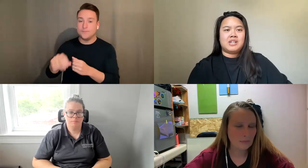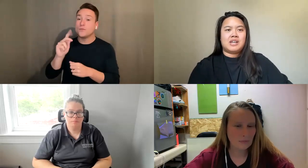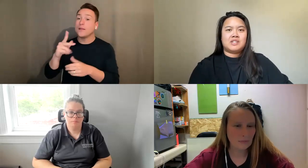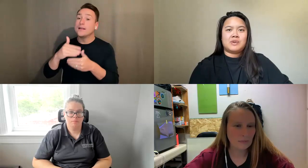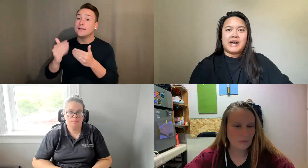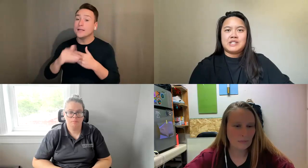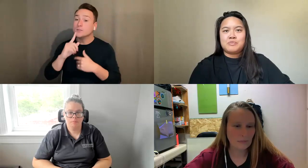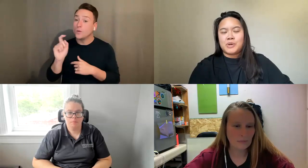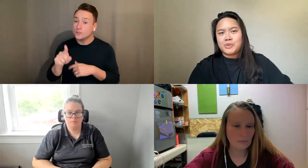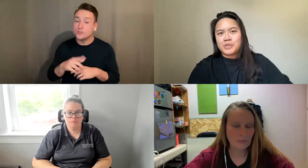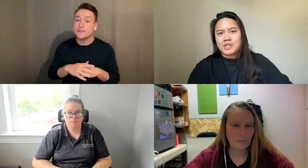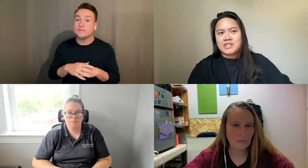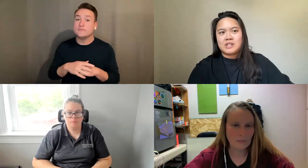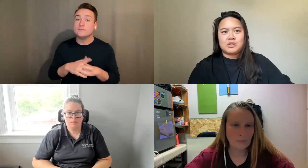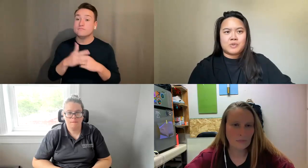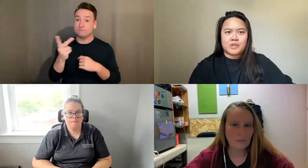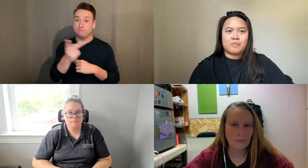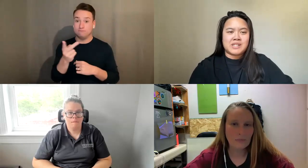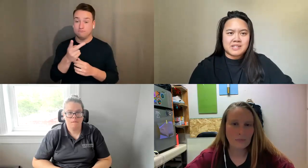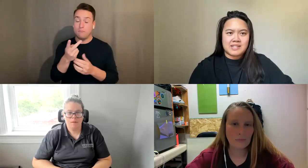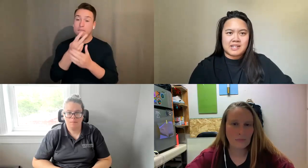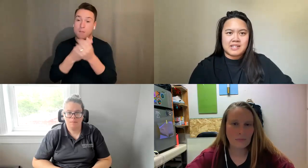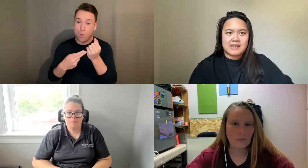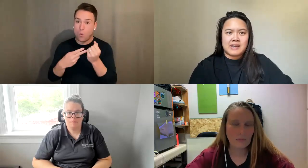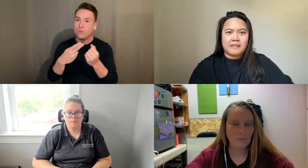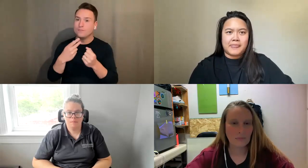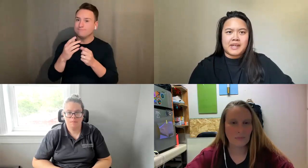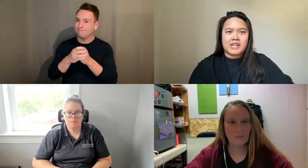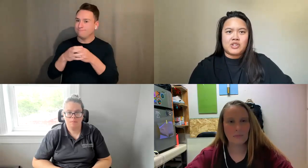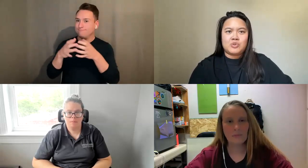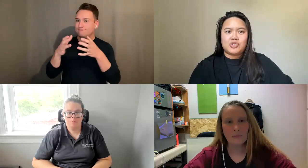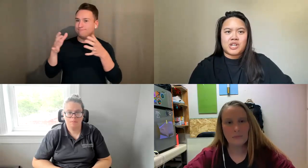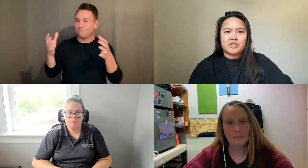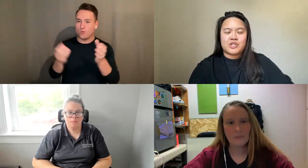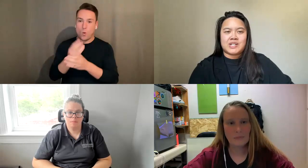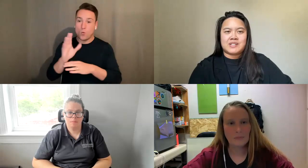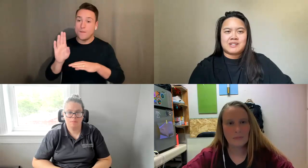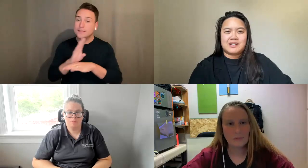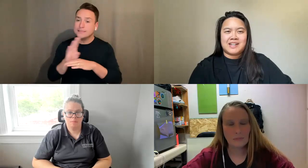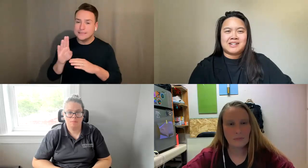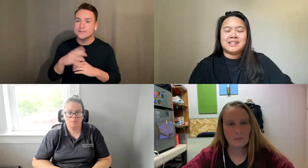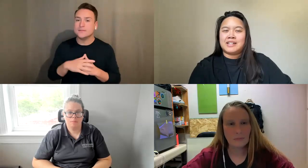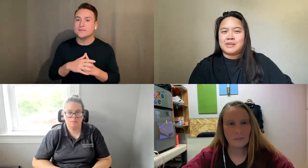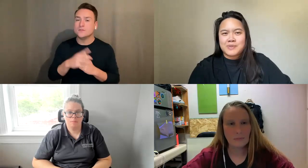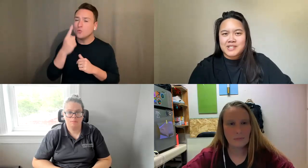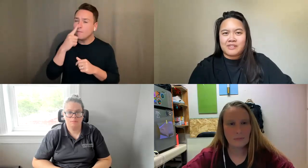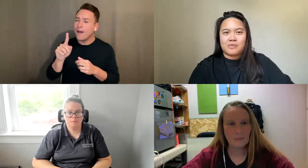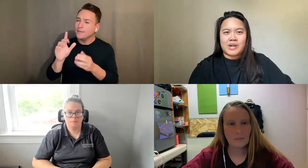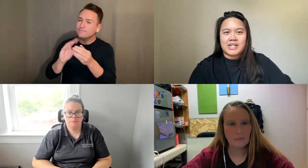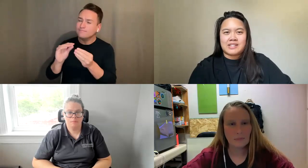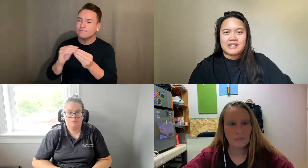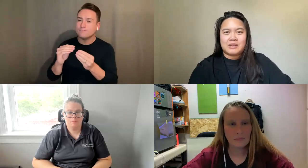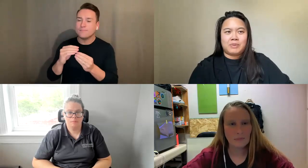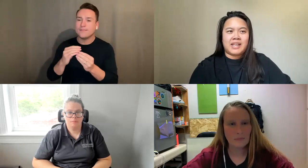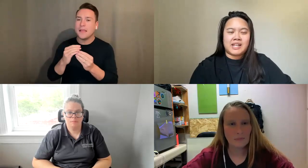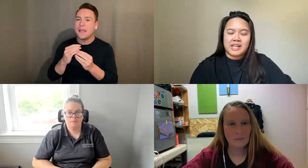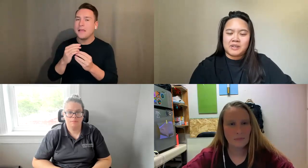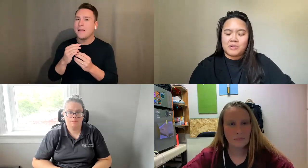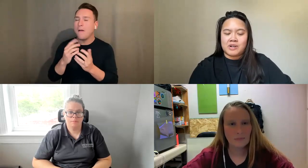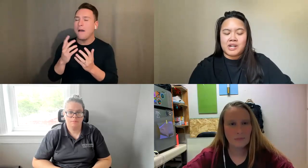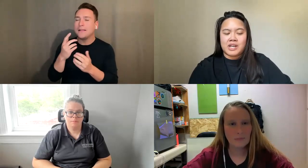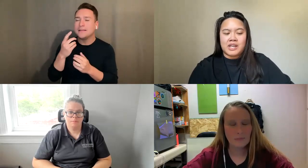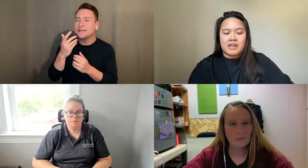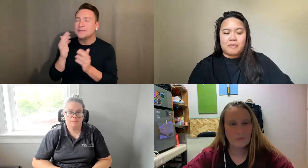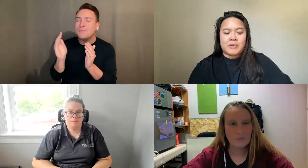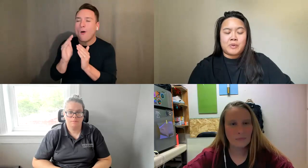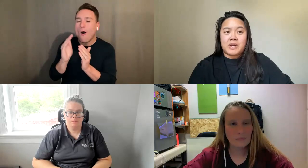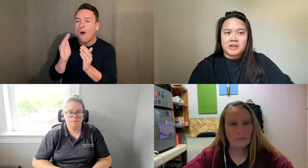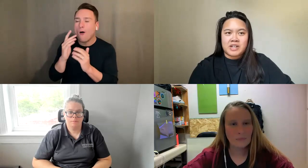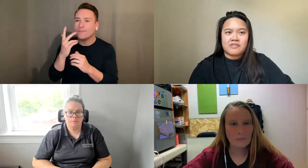To continue to grow your businesses can you share a glimpse of what the planning or preparing